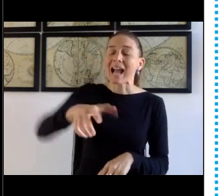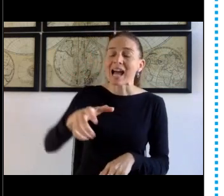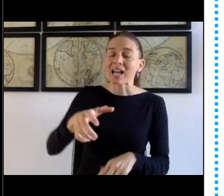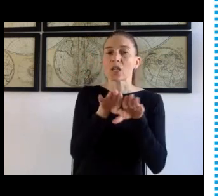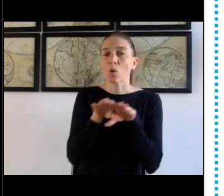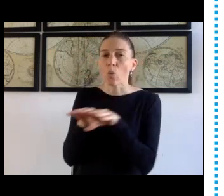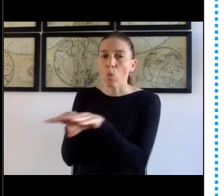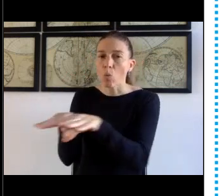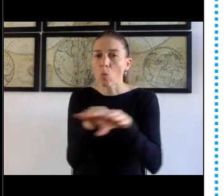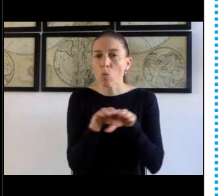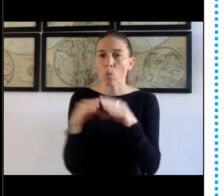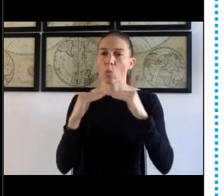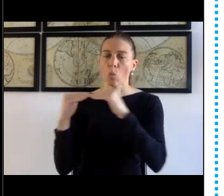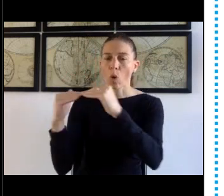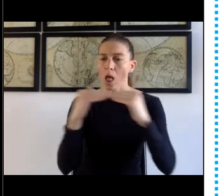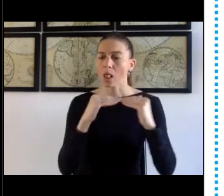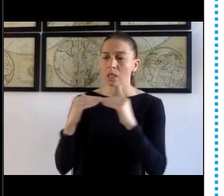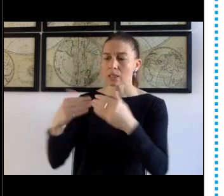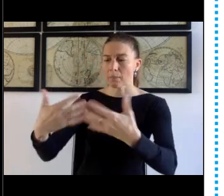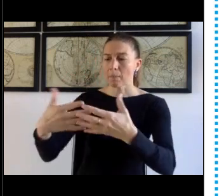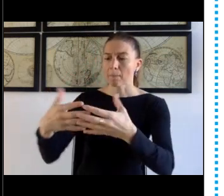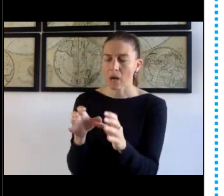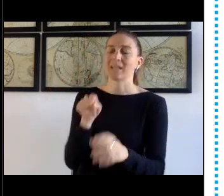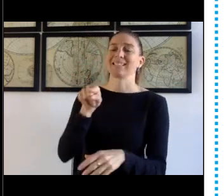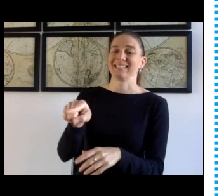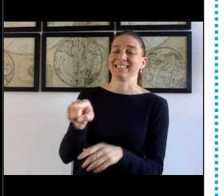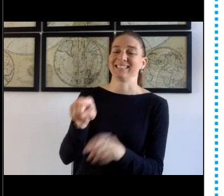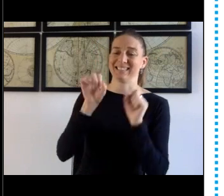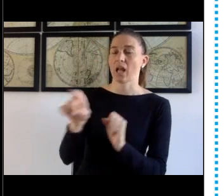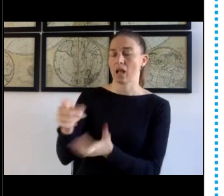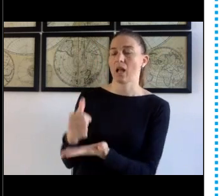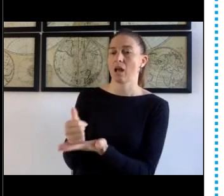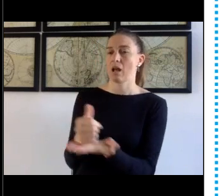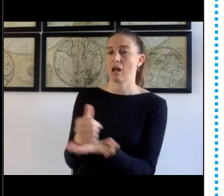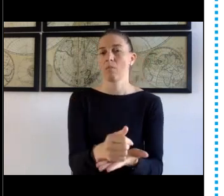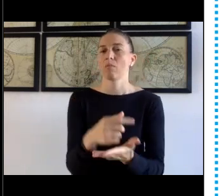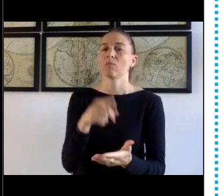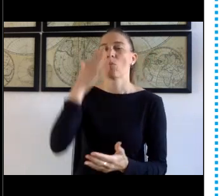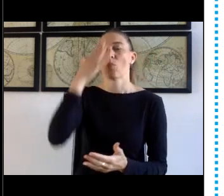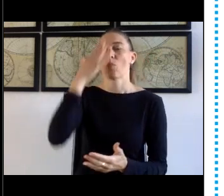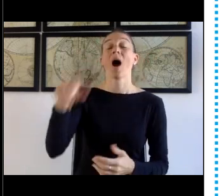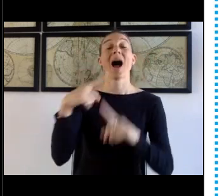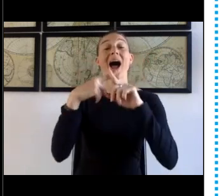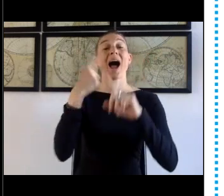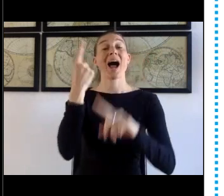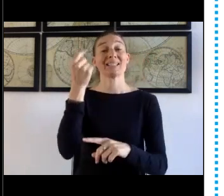that provides assistance to persons who are discriminated against.